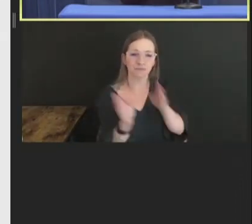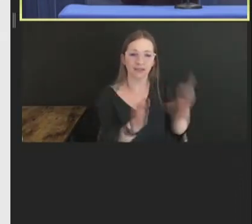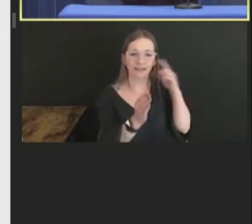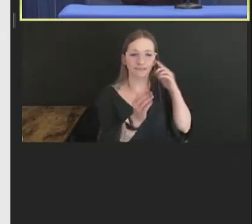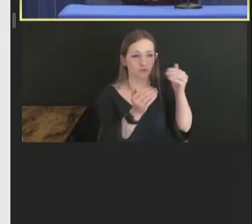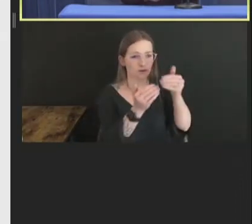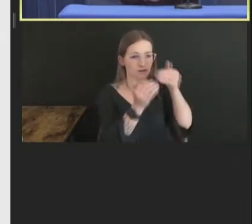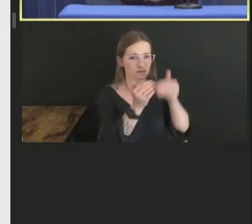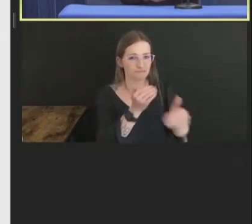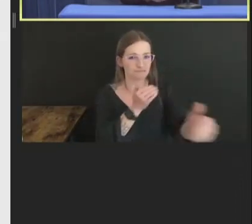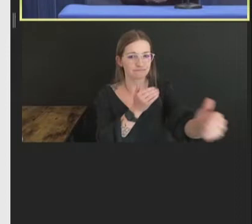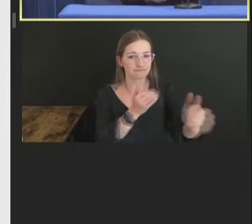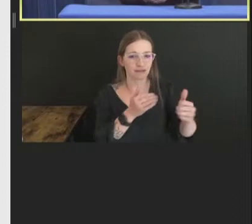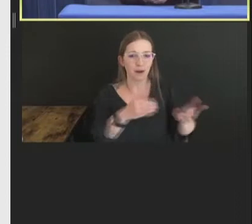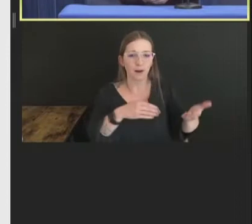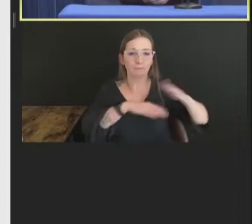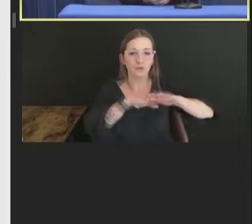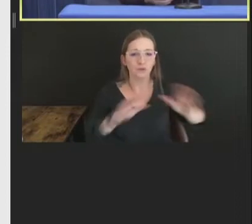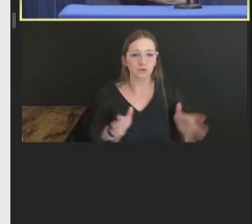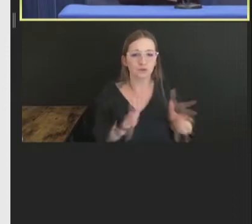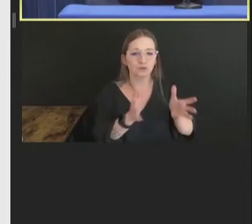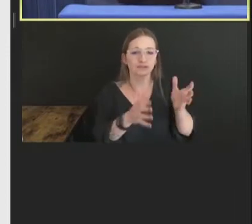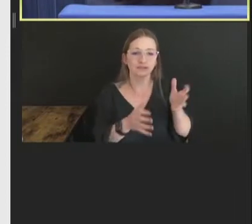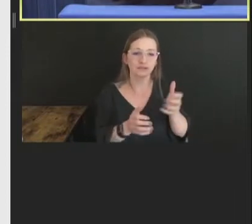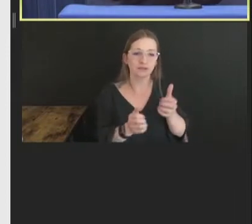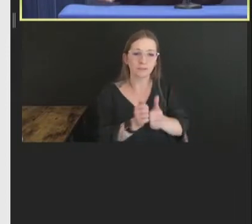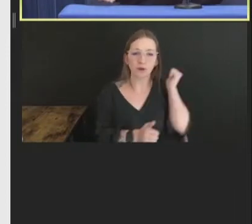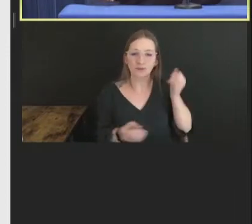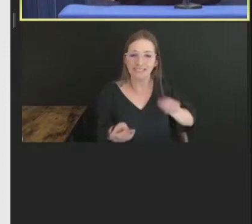boost in the most efficient way that's going to have the most breadth of the